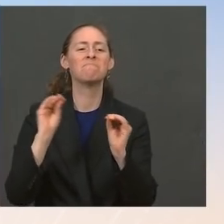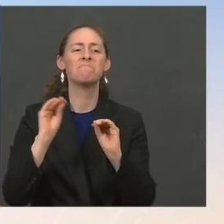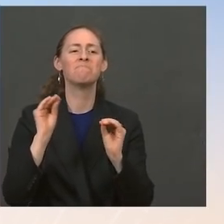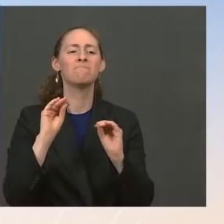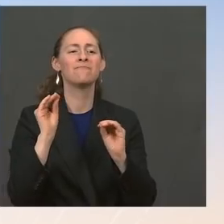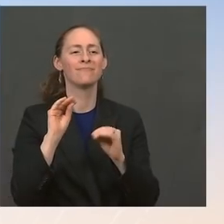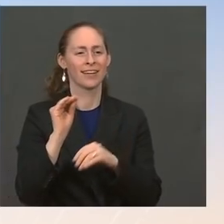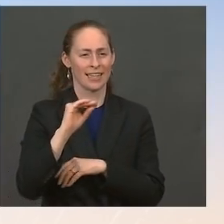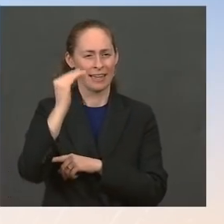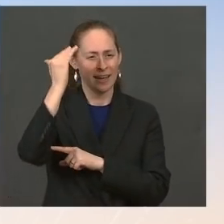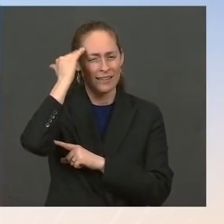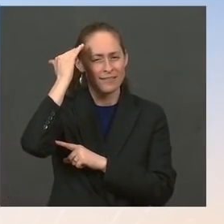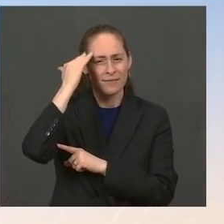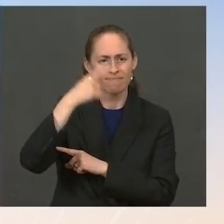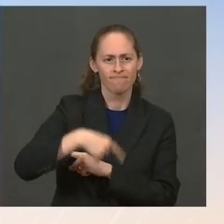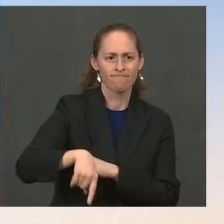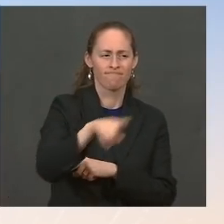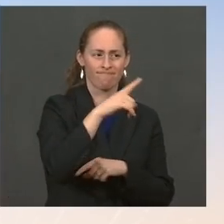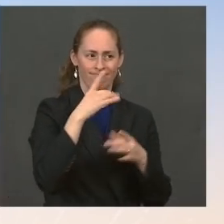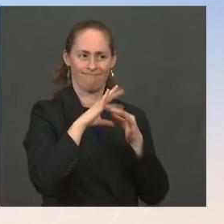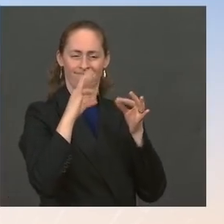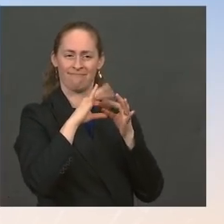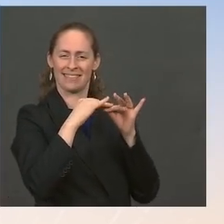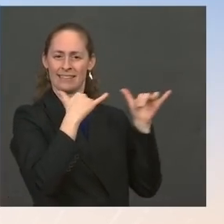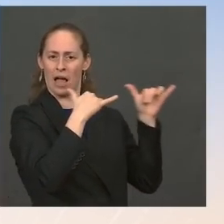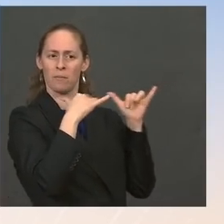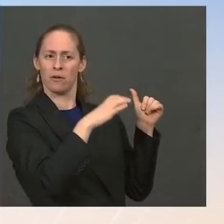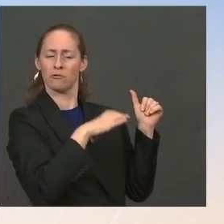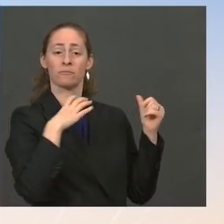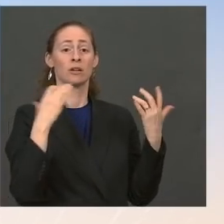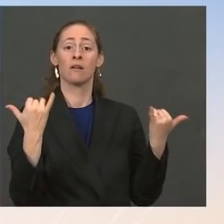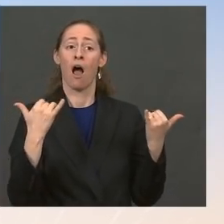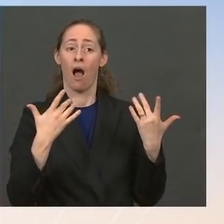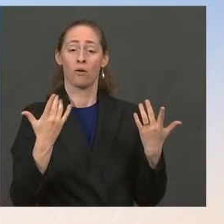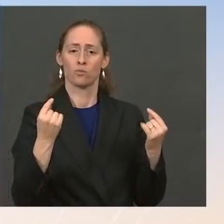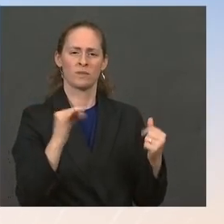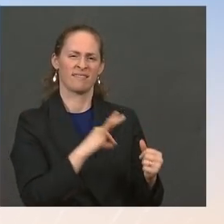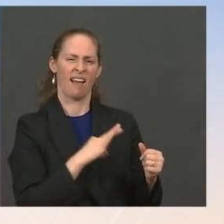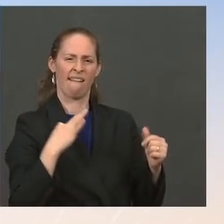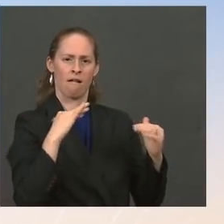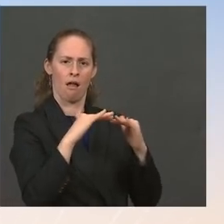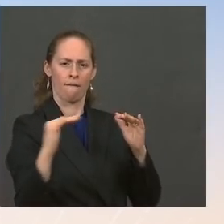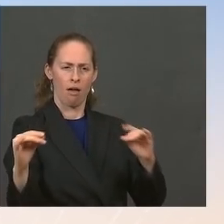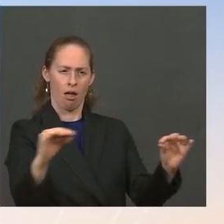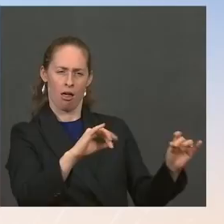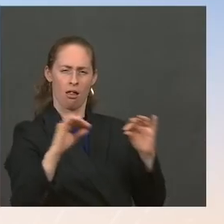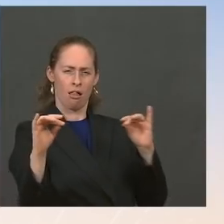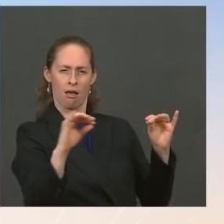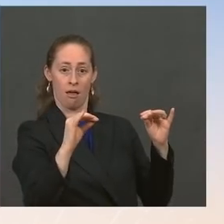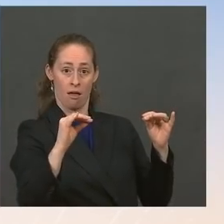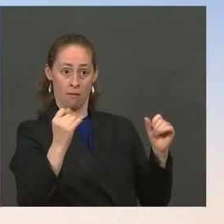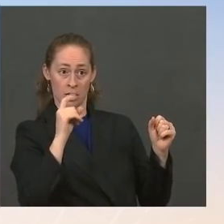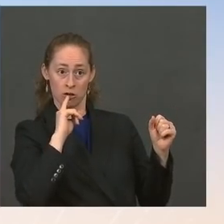will tell you this -- at a staff level. It's answering questions. It's following up. The President has had him here a number of times,